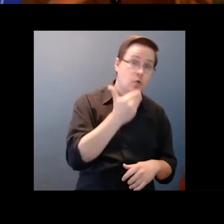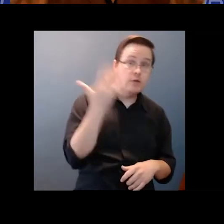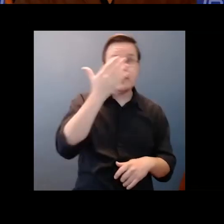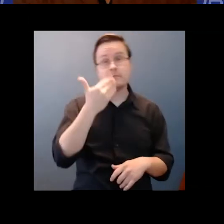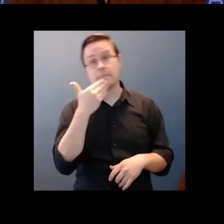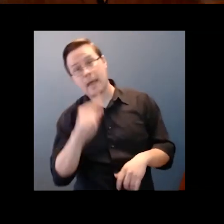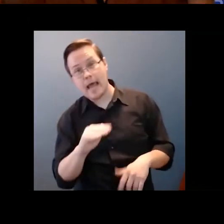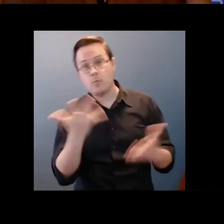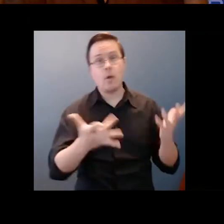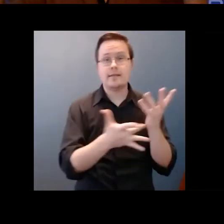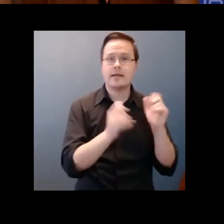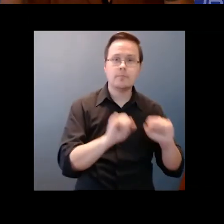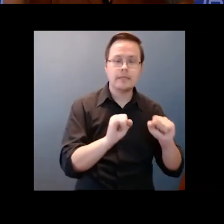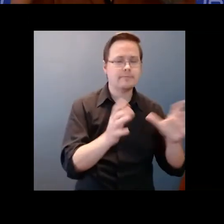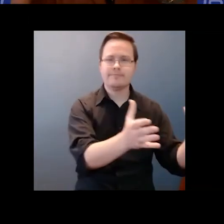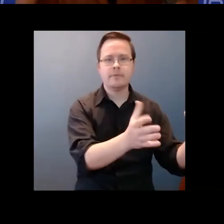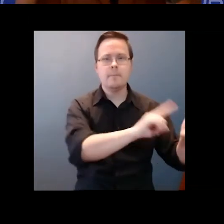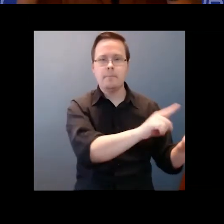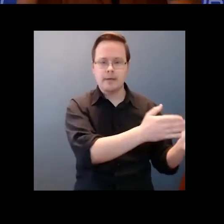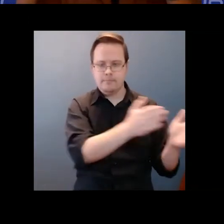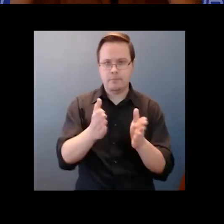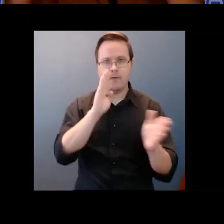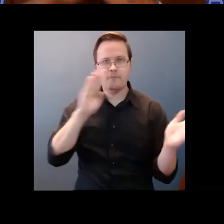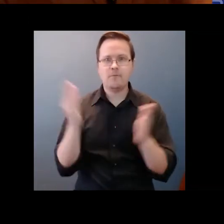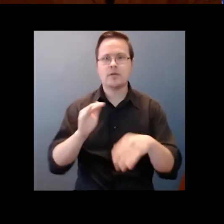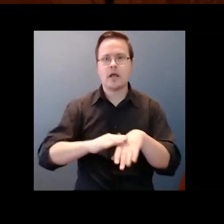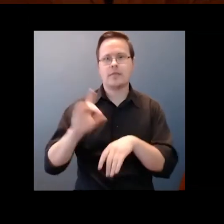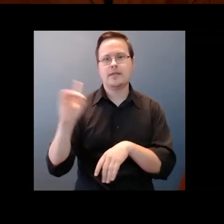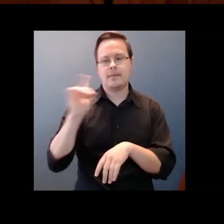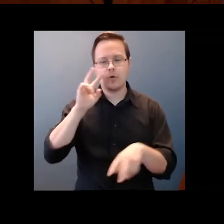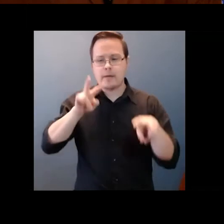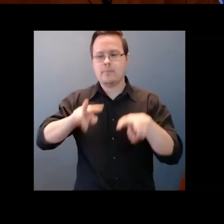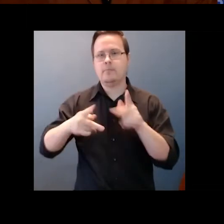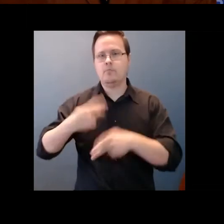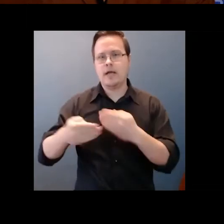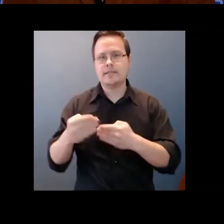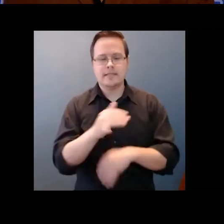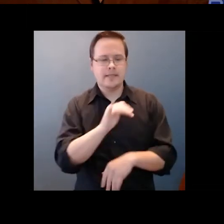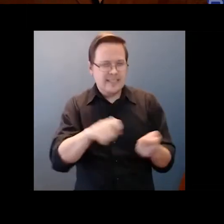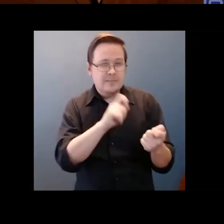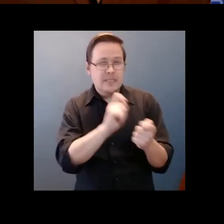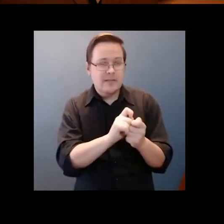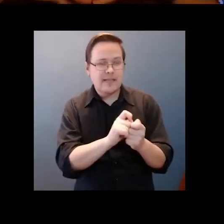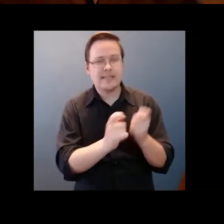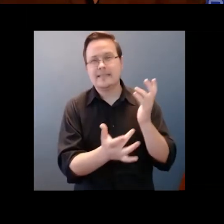By keeping the focus on this democratic oversight process and deferring those kinds of specific technical debates and made it something that lots of